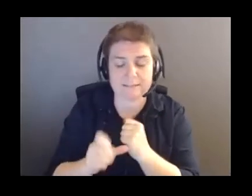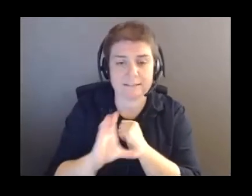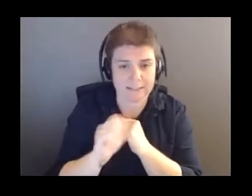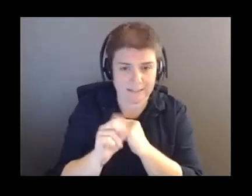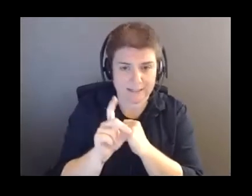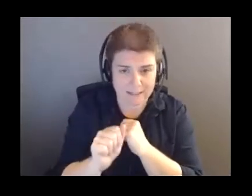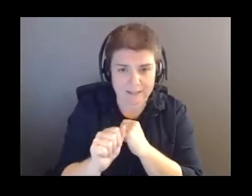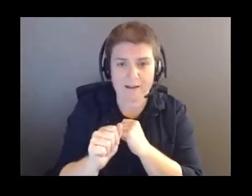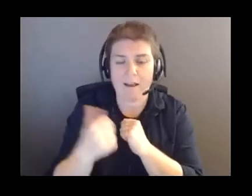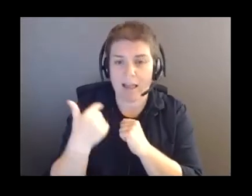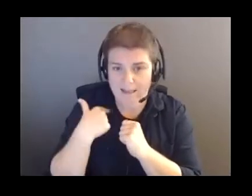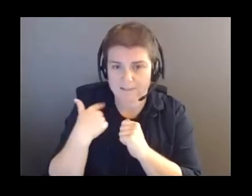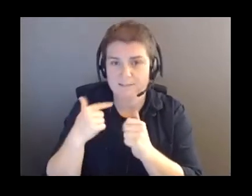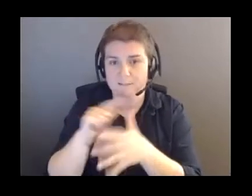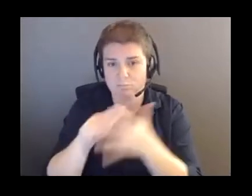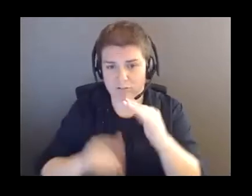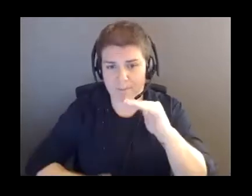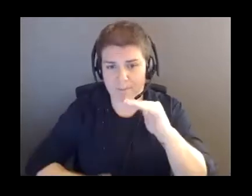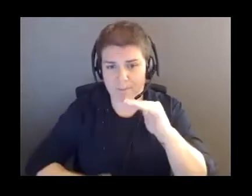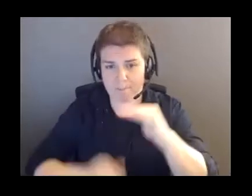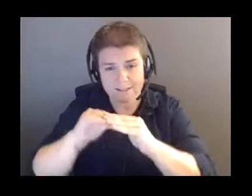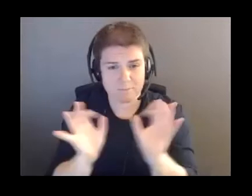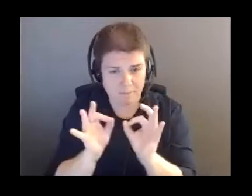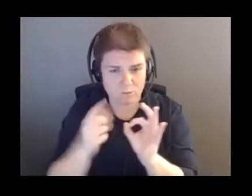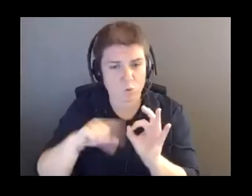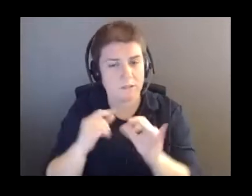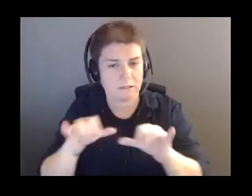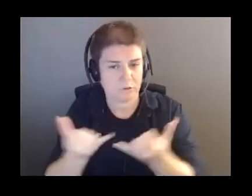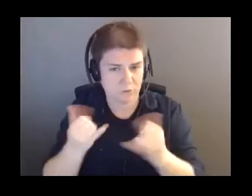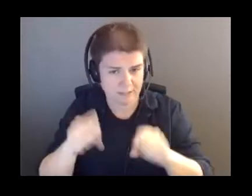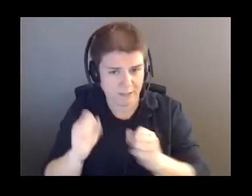has outlined the maximum amounts that we are currently able to provide towards our granting